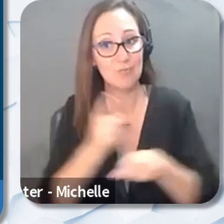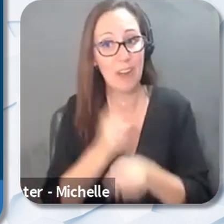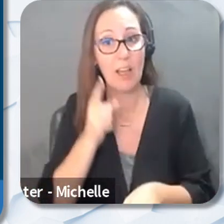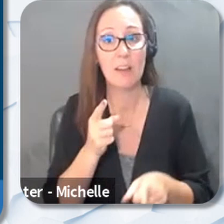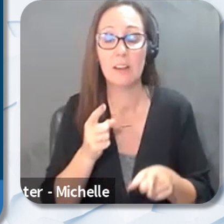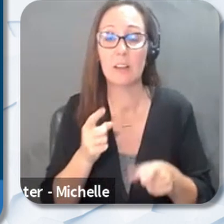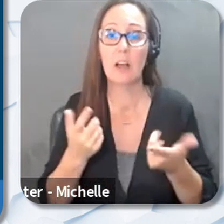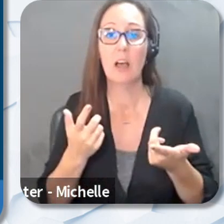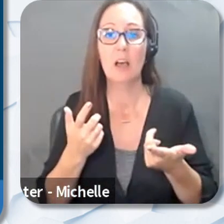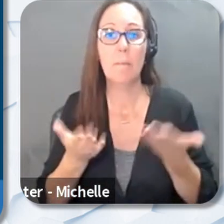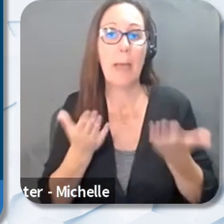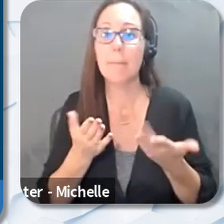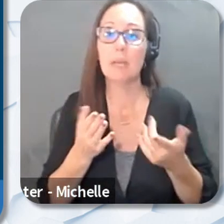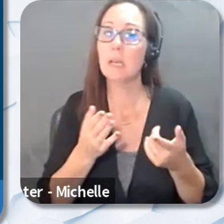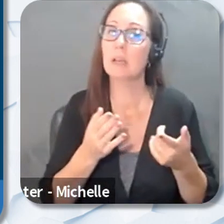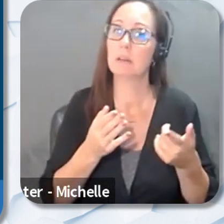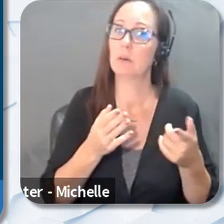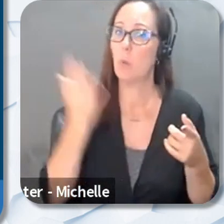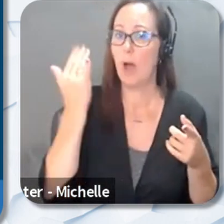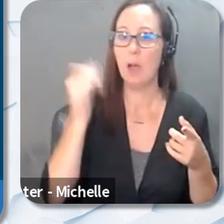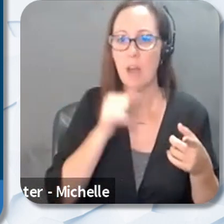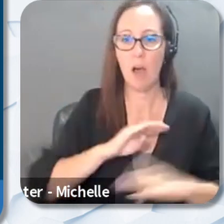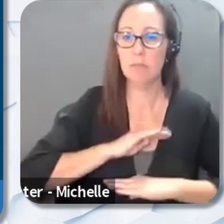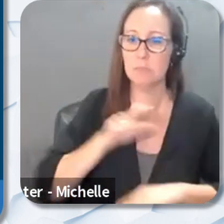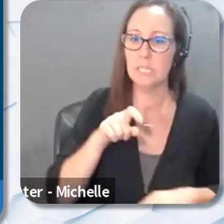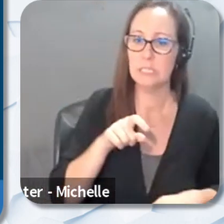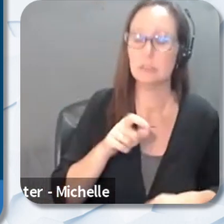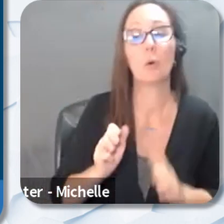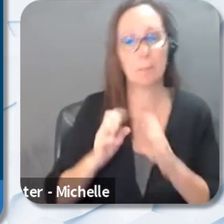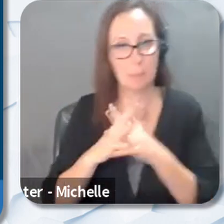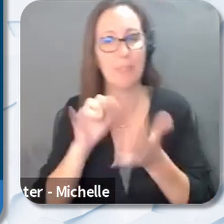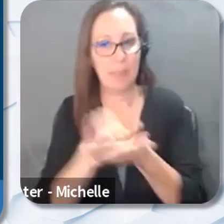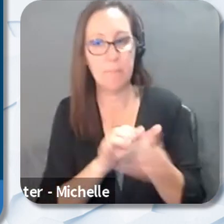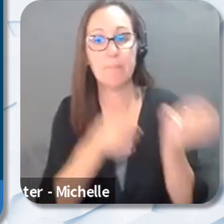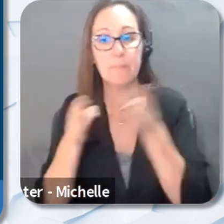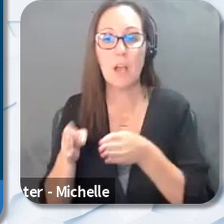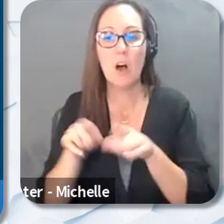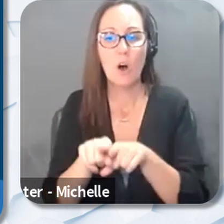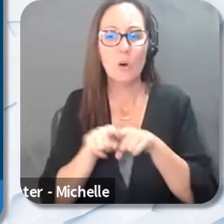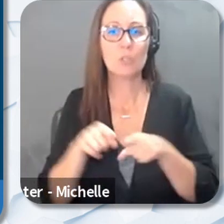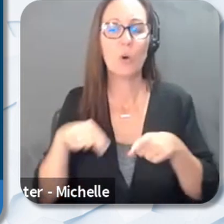it didn't get their needs, met so. We implemented that we also have right now, during this this time